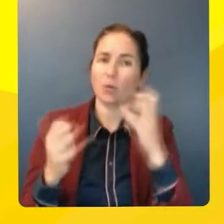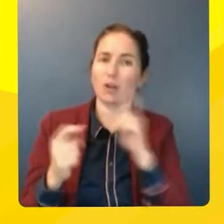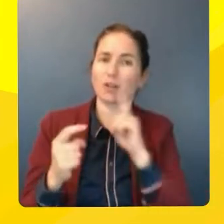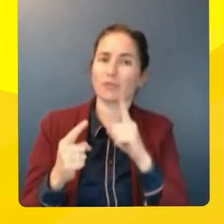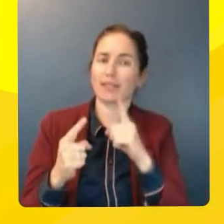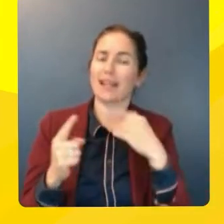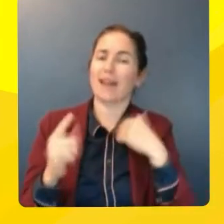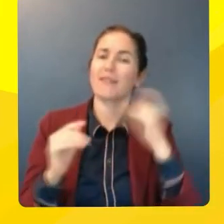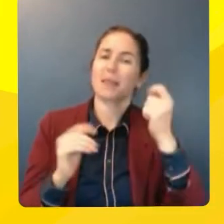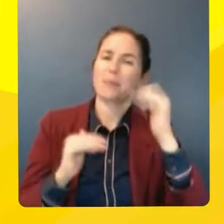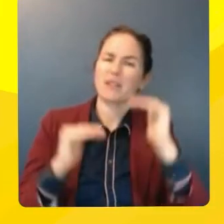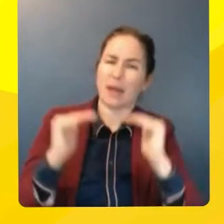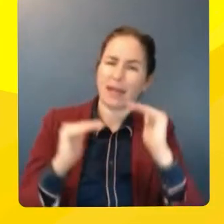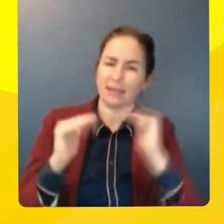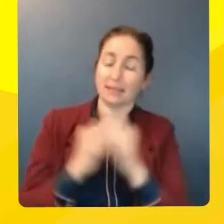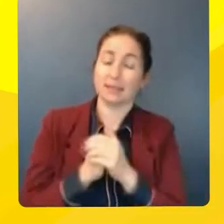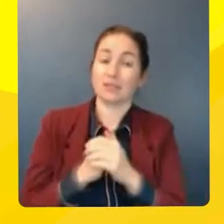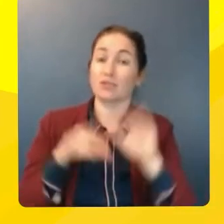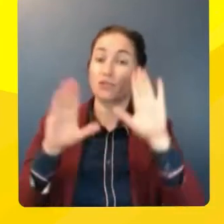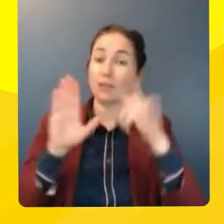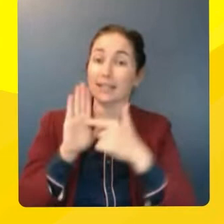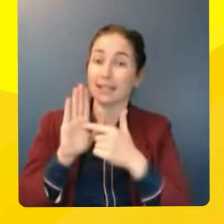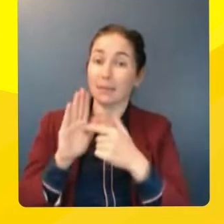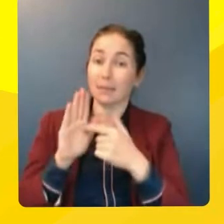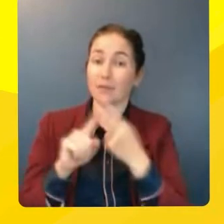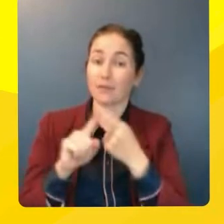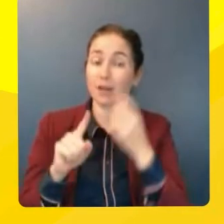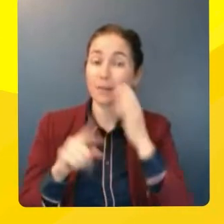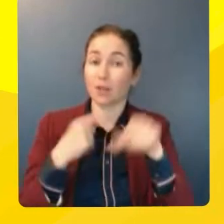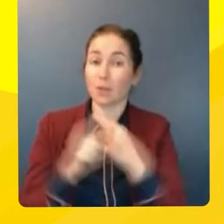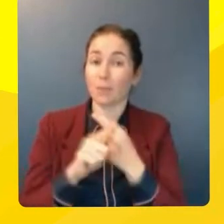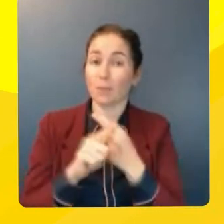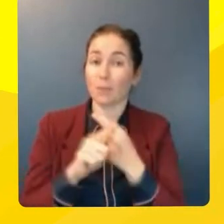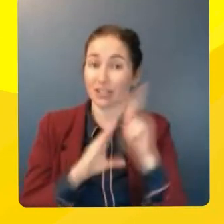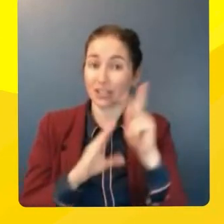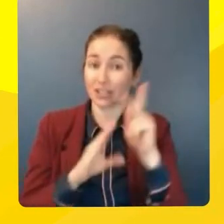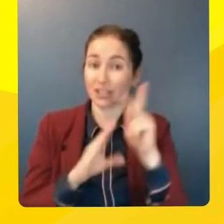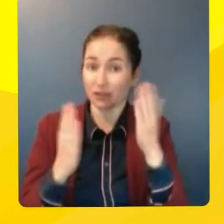A great example comes from the global professional services firm, Accenture,